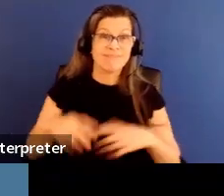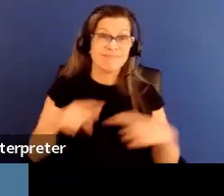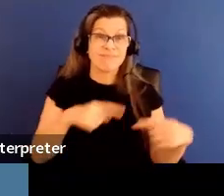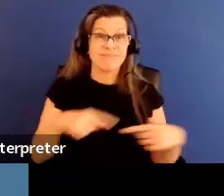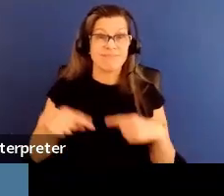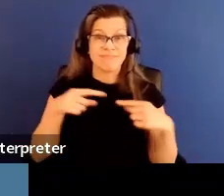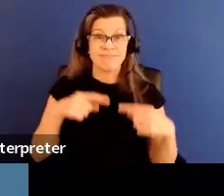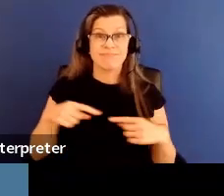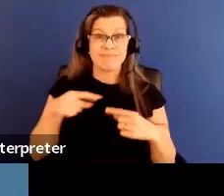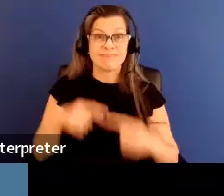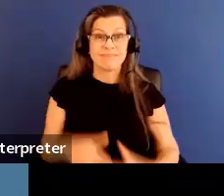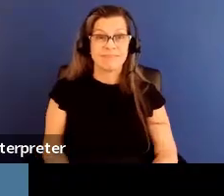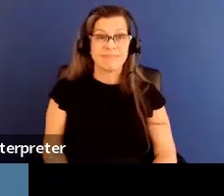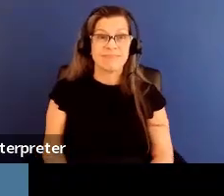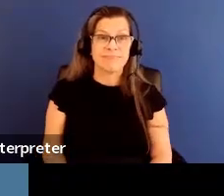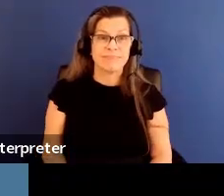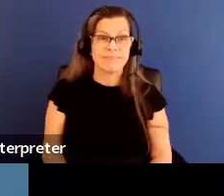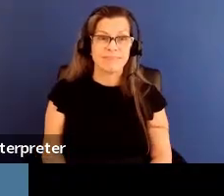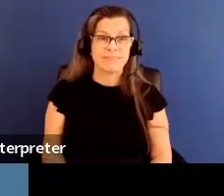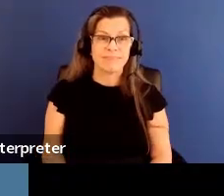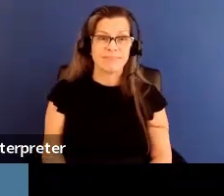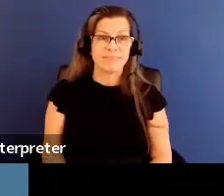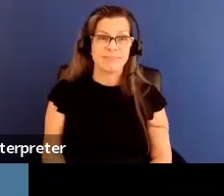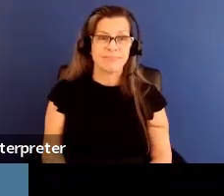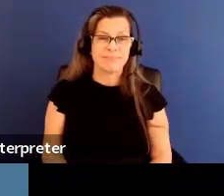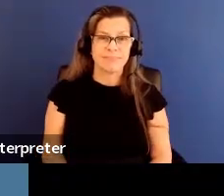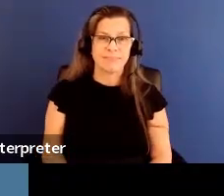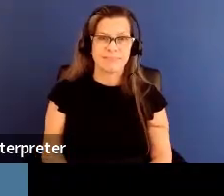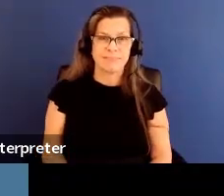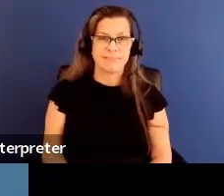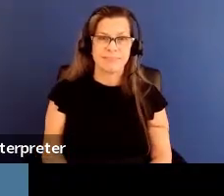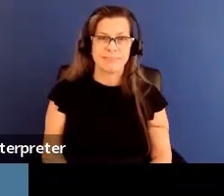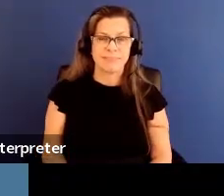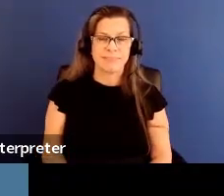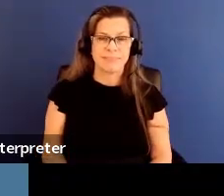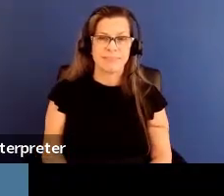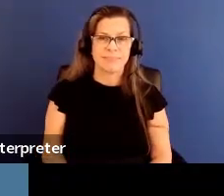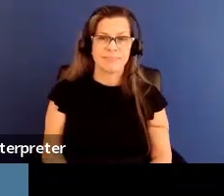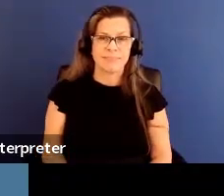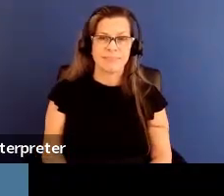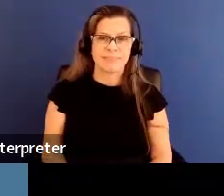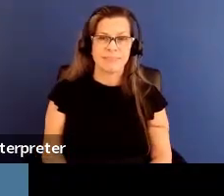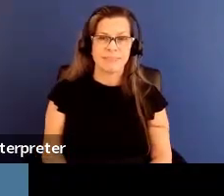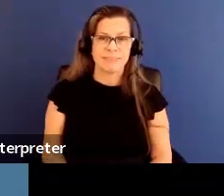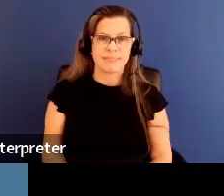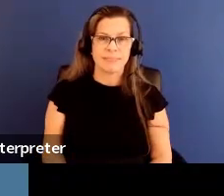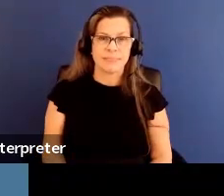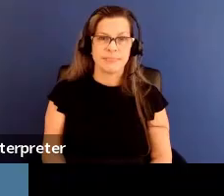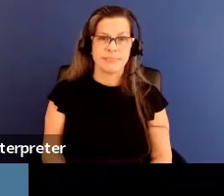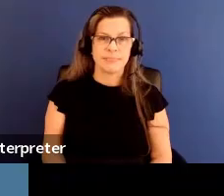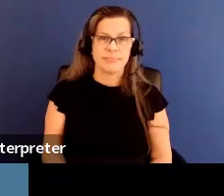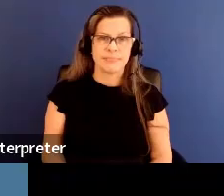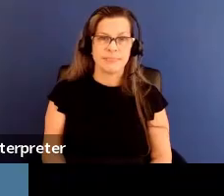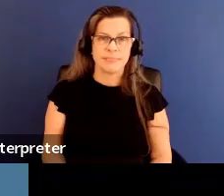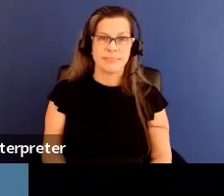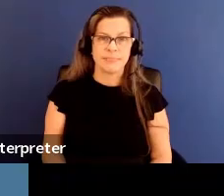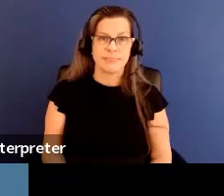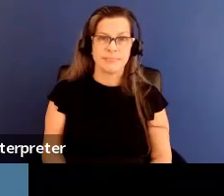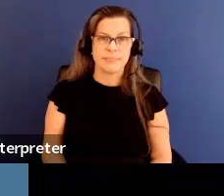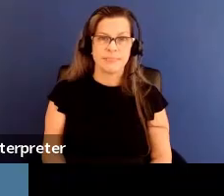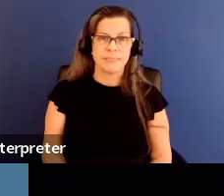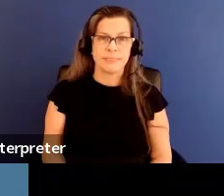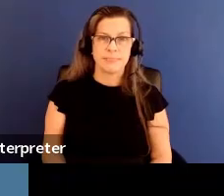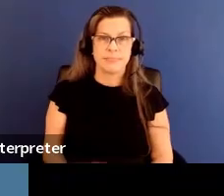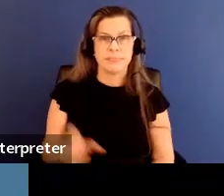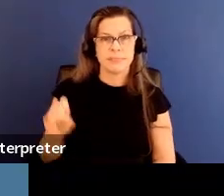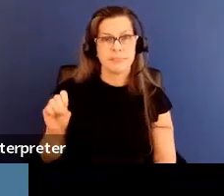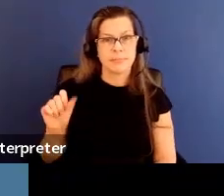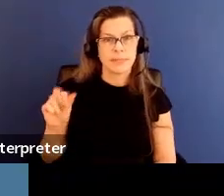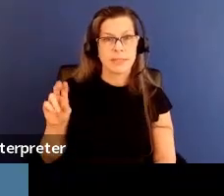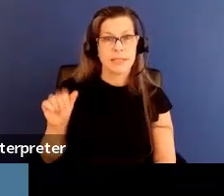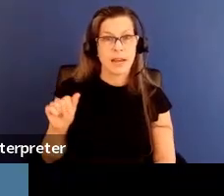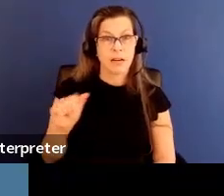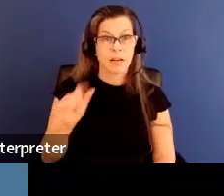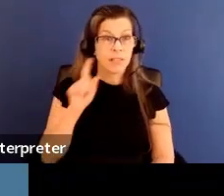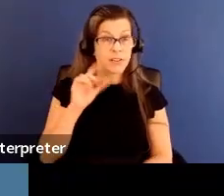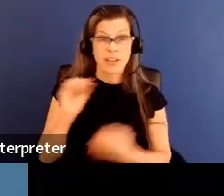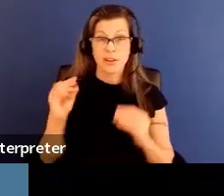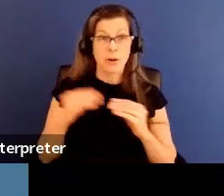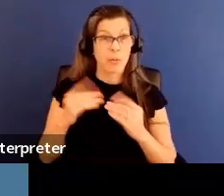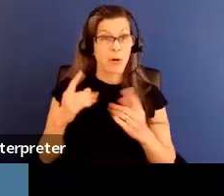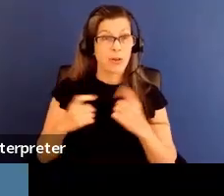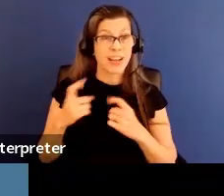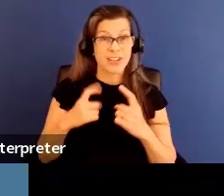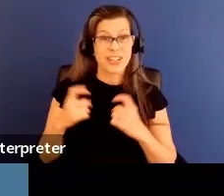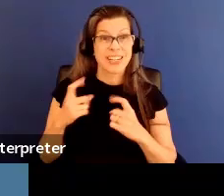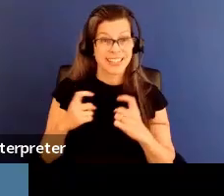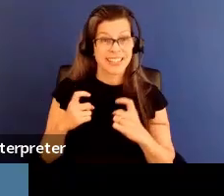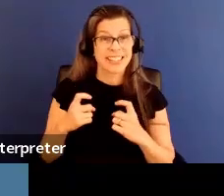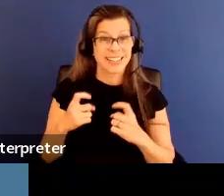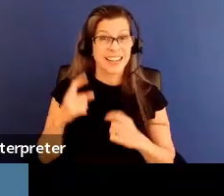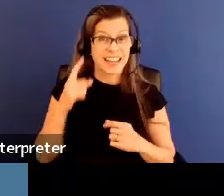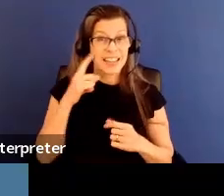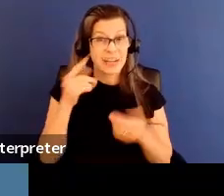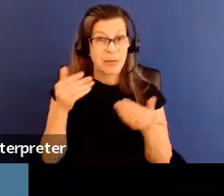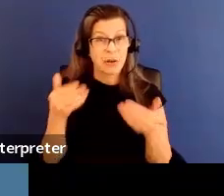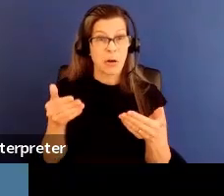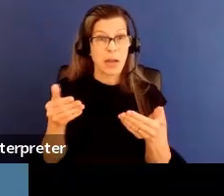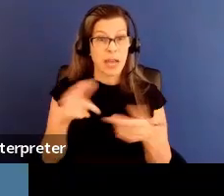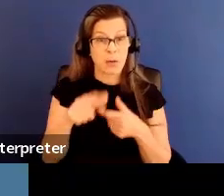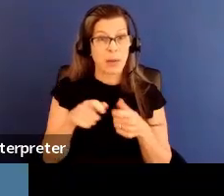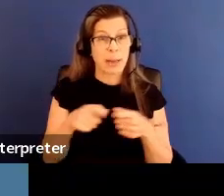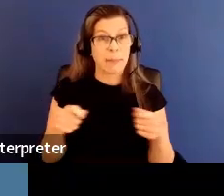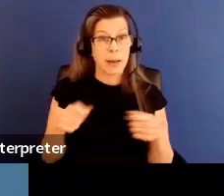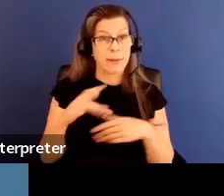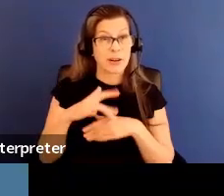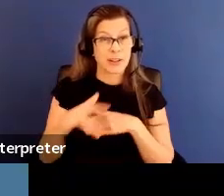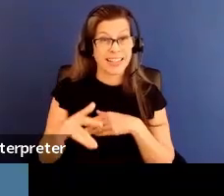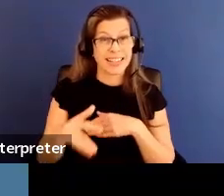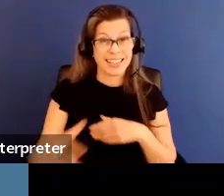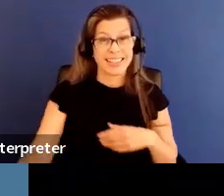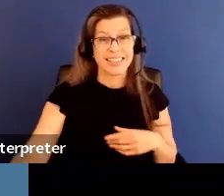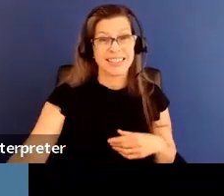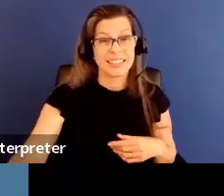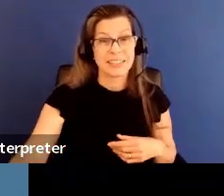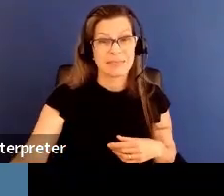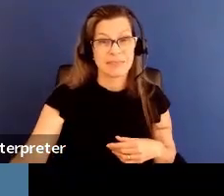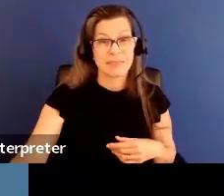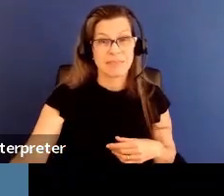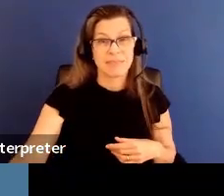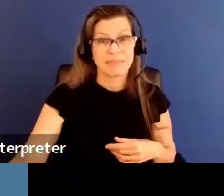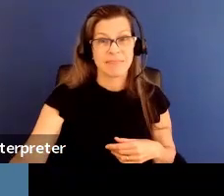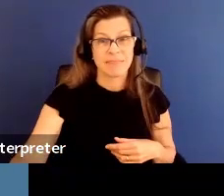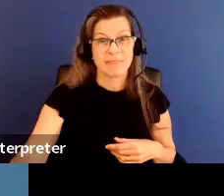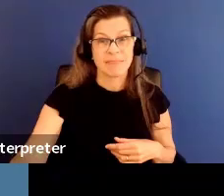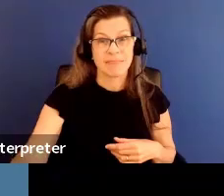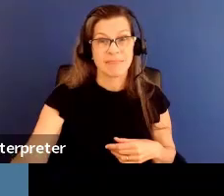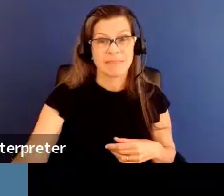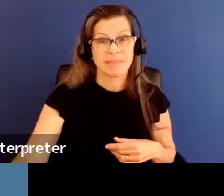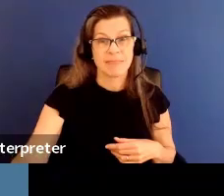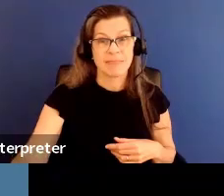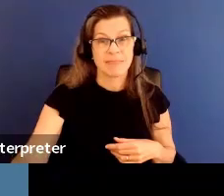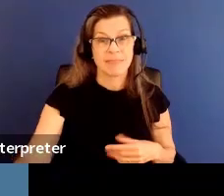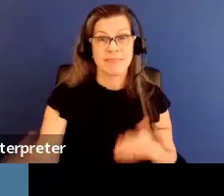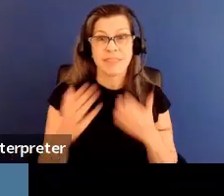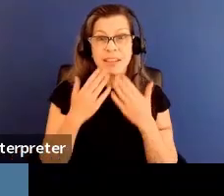to get my medication.